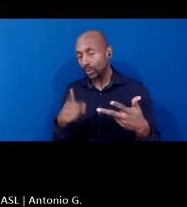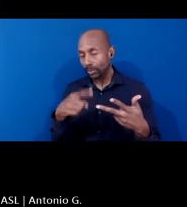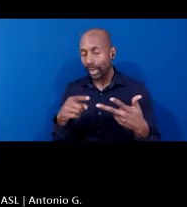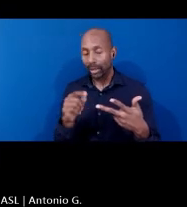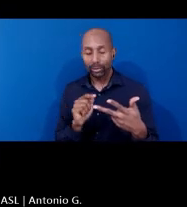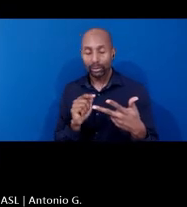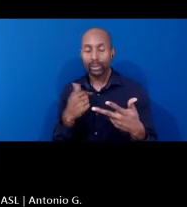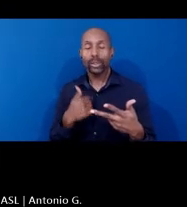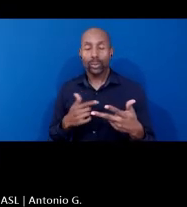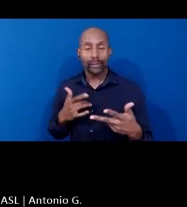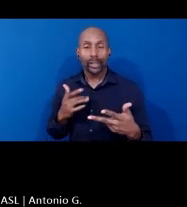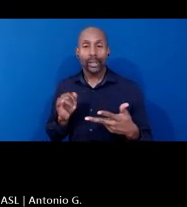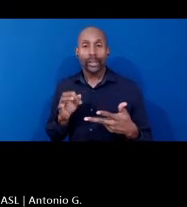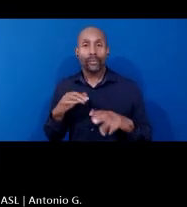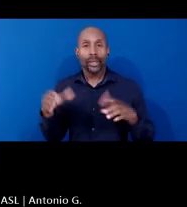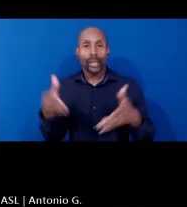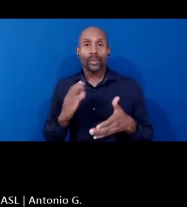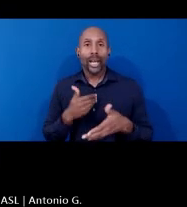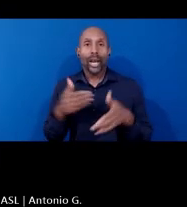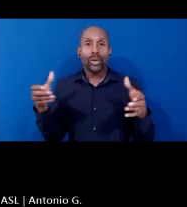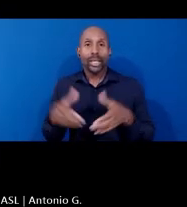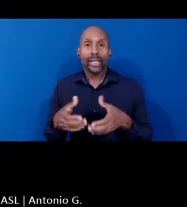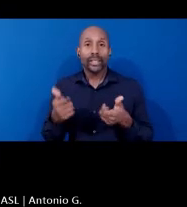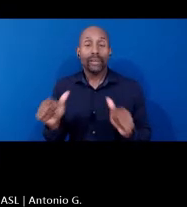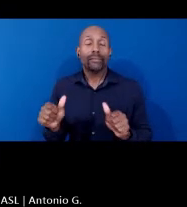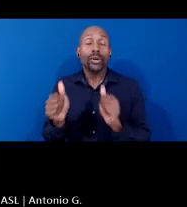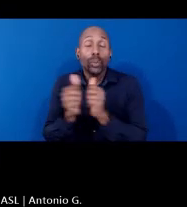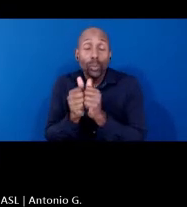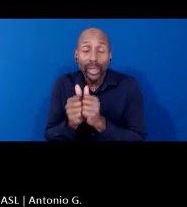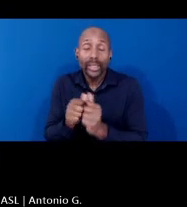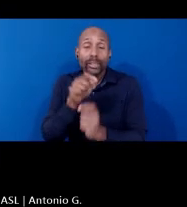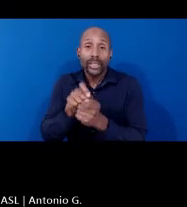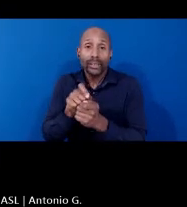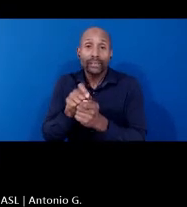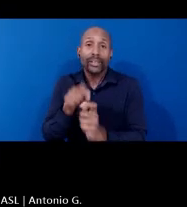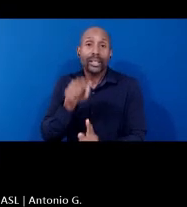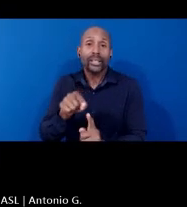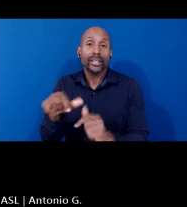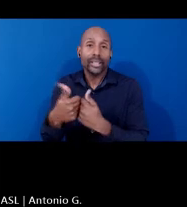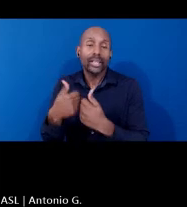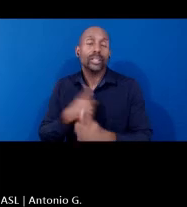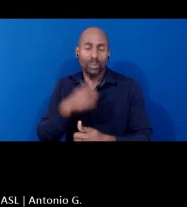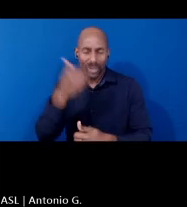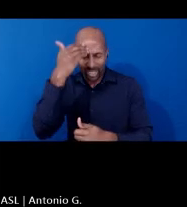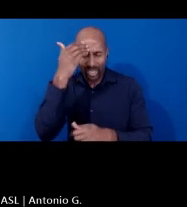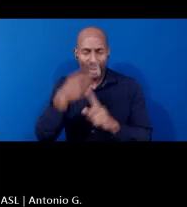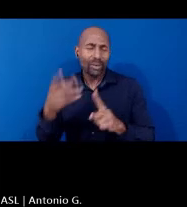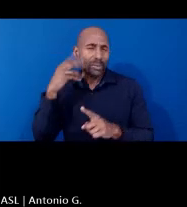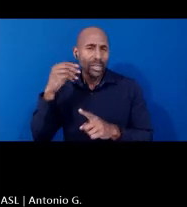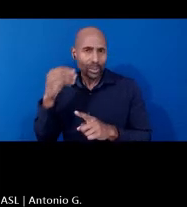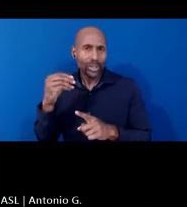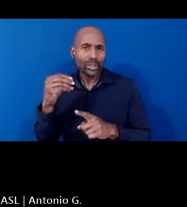our collective effort on specific challenges, we know from our experience as a network that when we do work together to